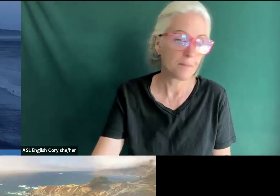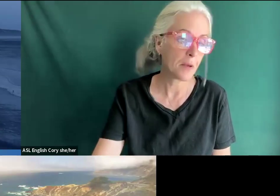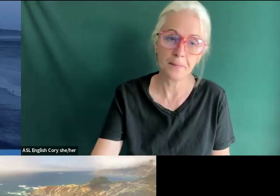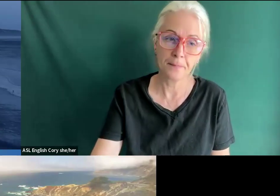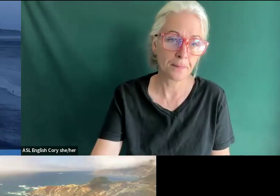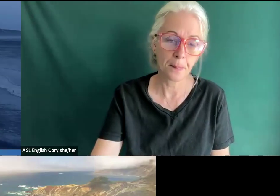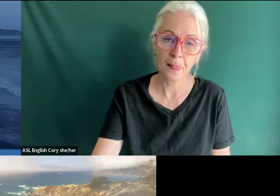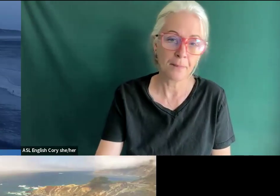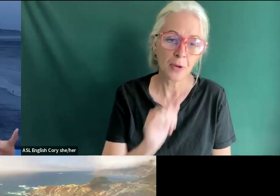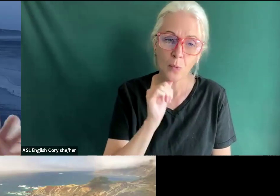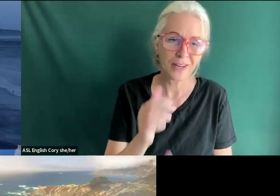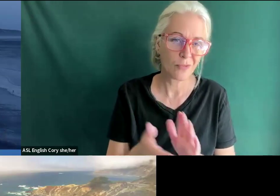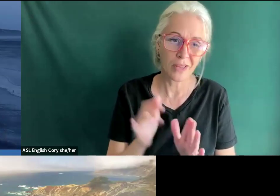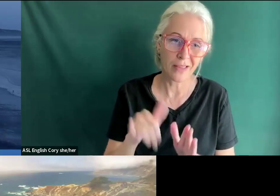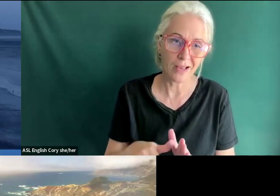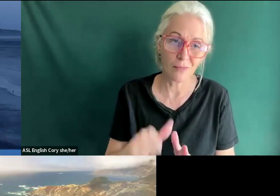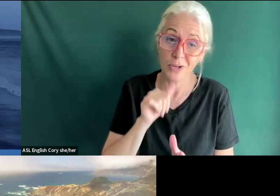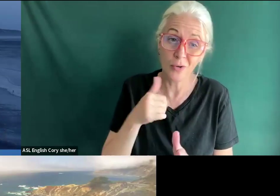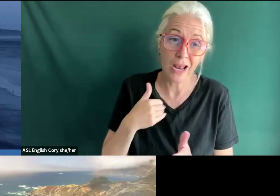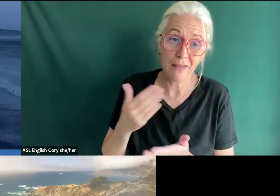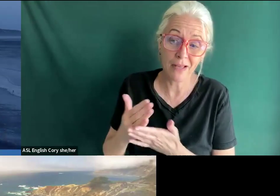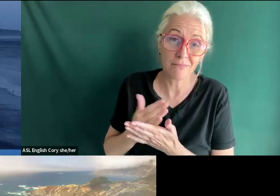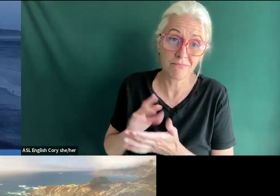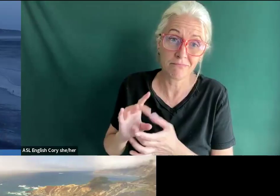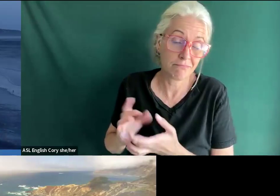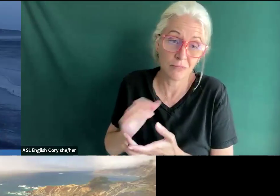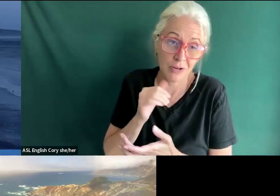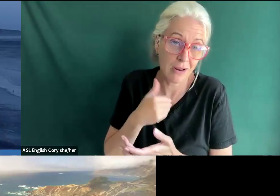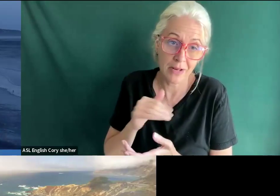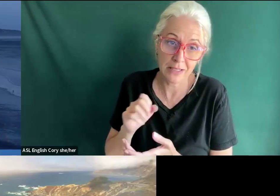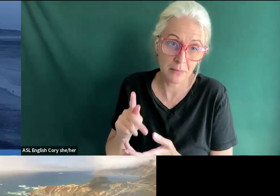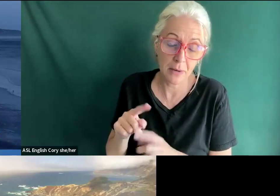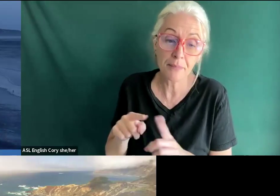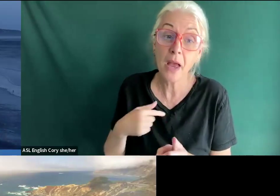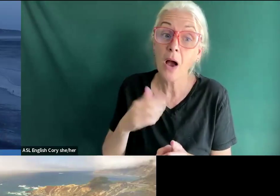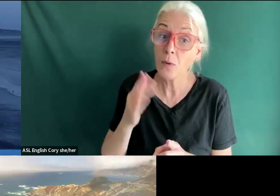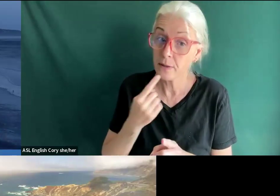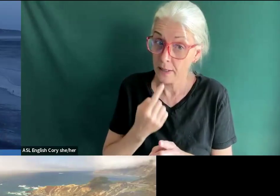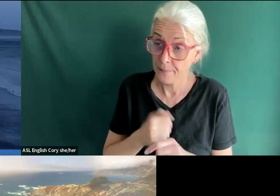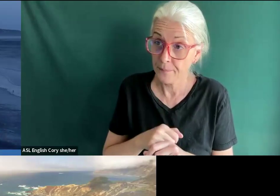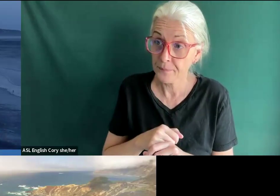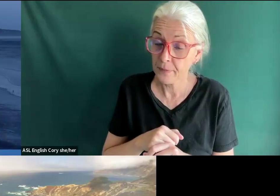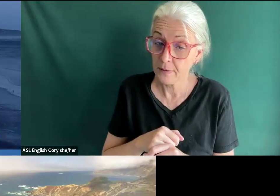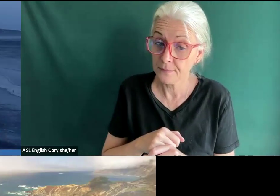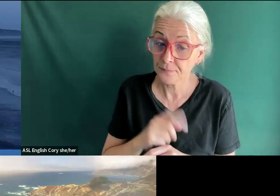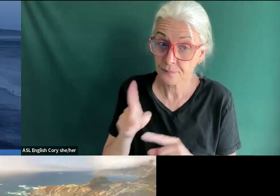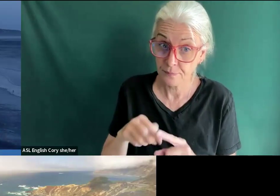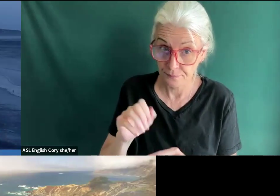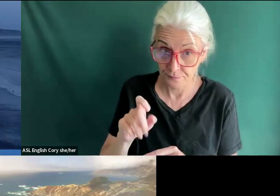because we didn't run it, so we didn't have that connection. But I will say that when ACP